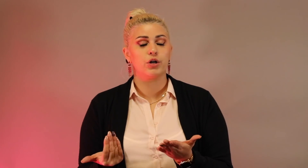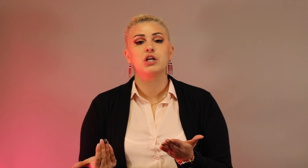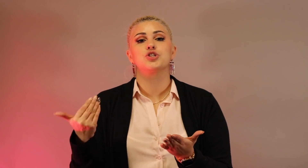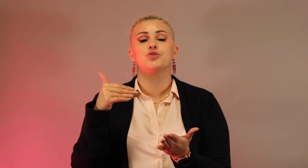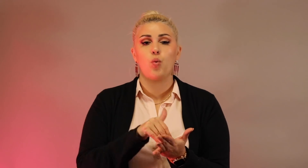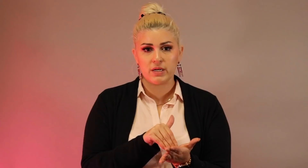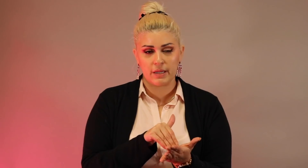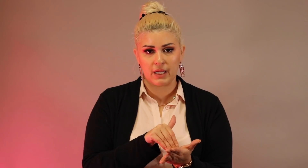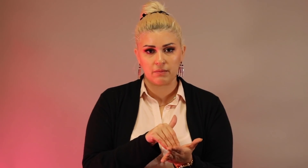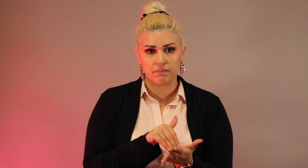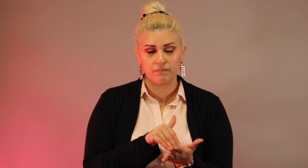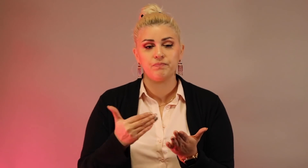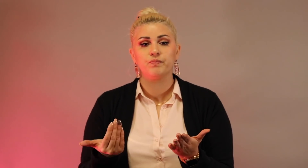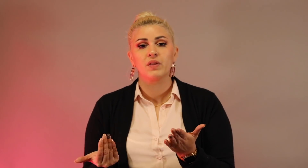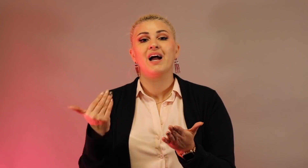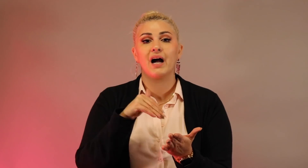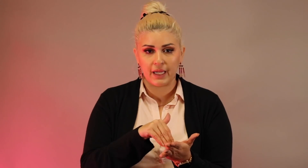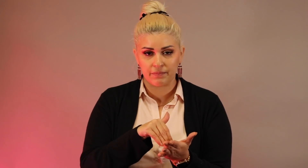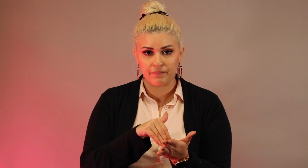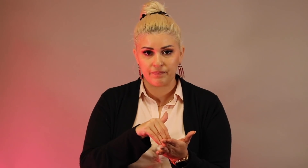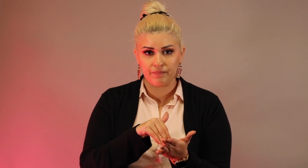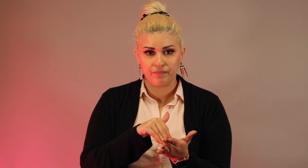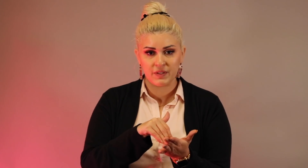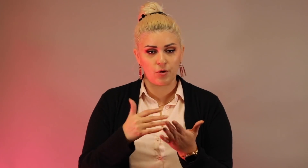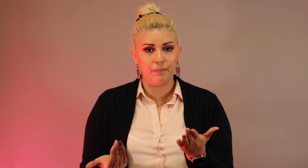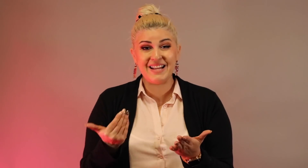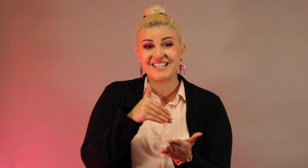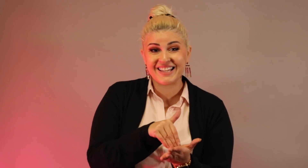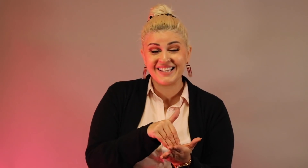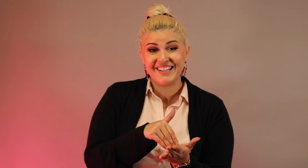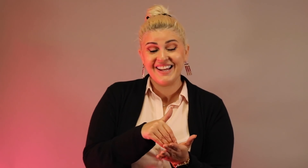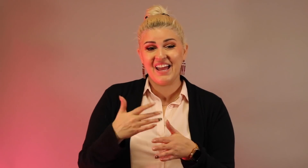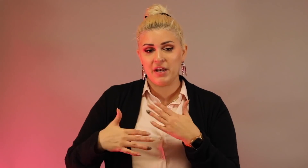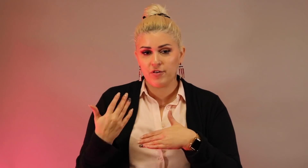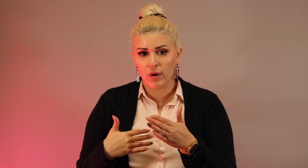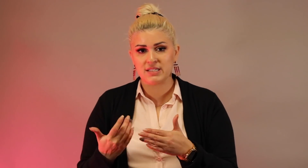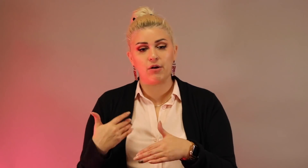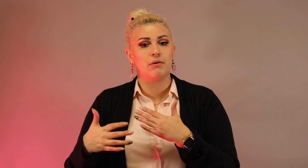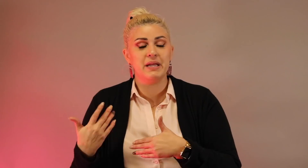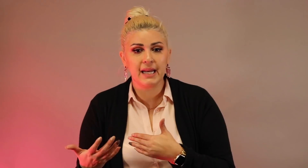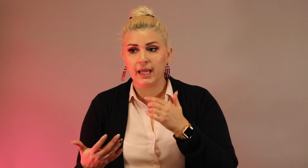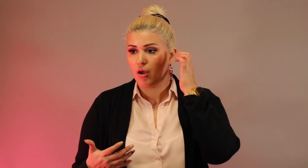Or you could just do one time again. Again. So basic, and then if you want to say repeating